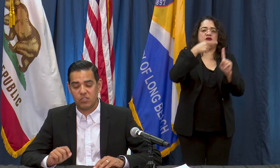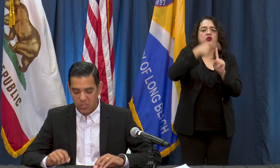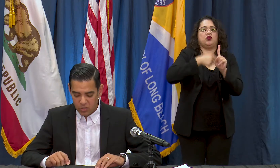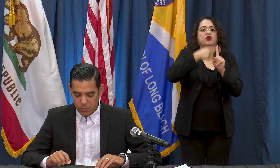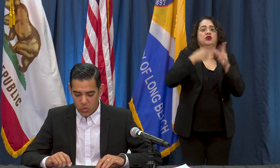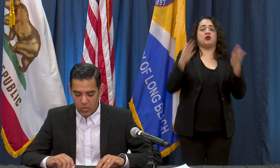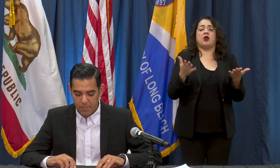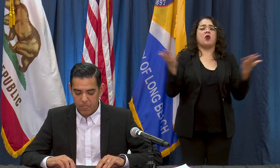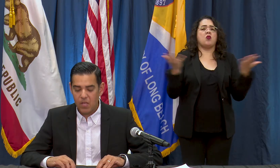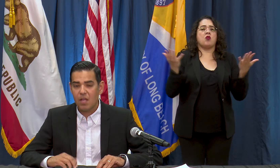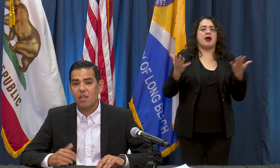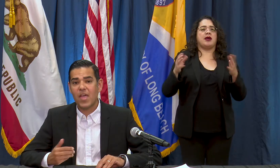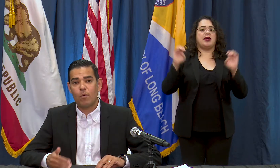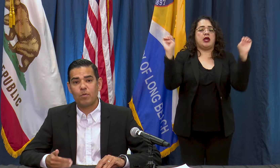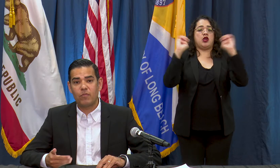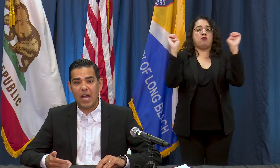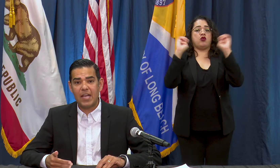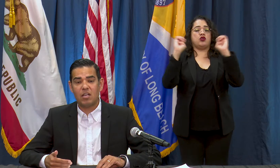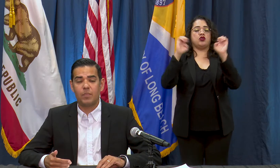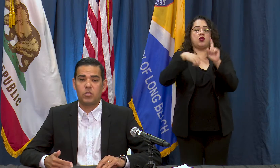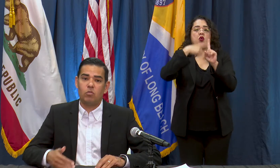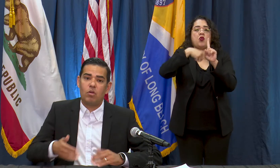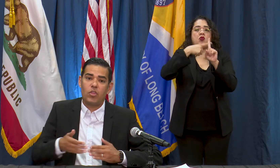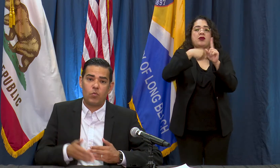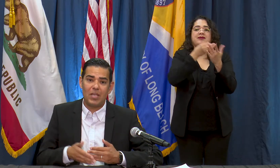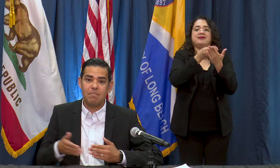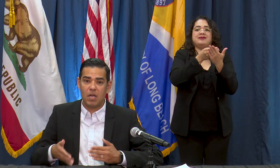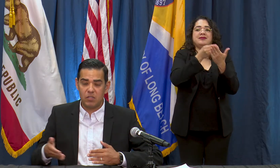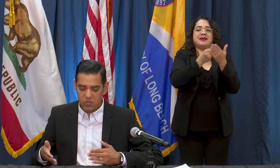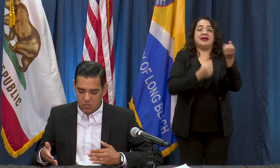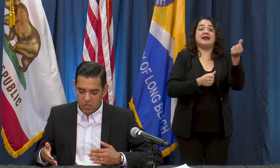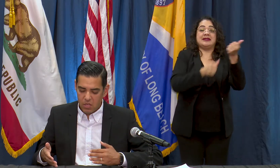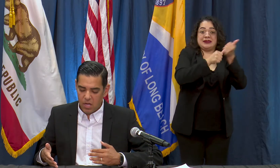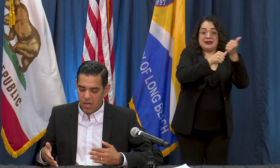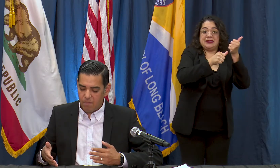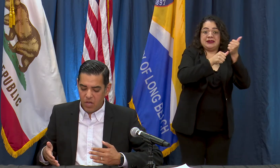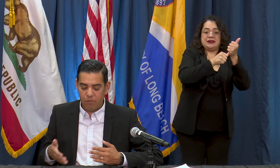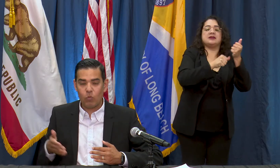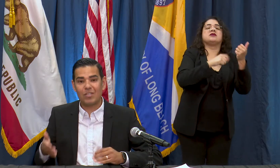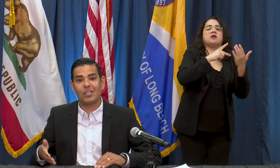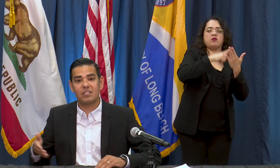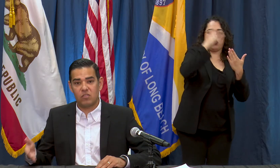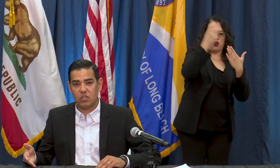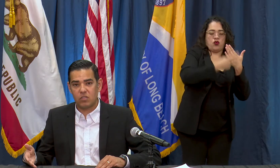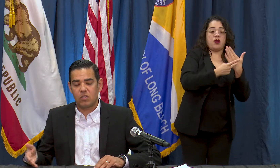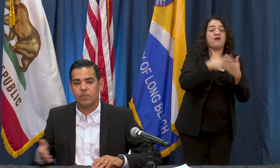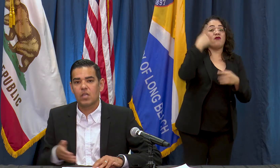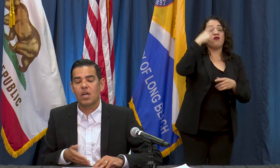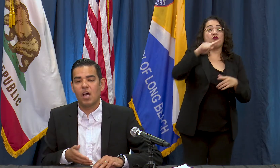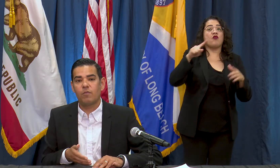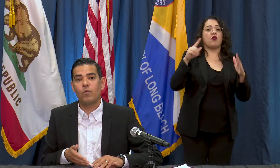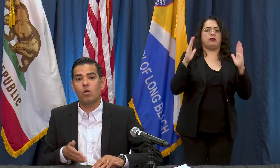Assistance program that would provide up to 3 months of rental assistance for